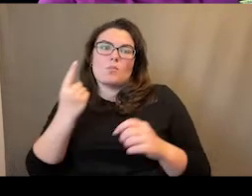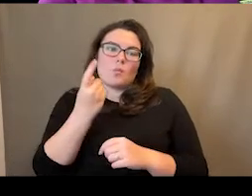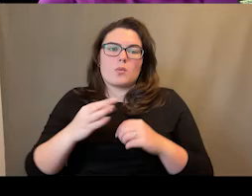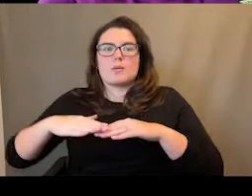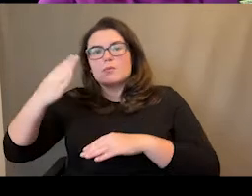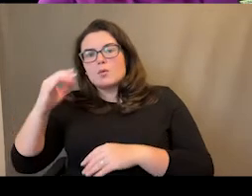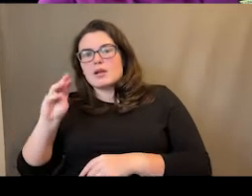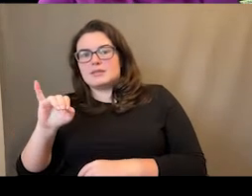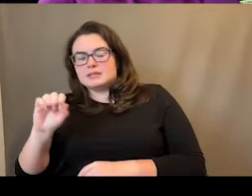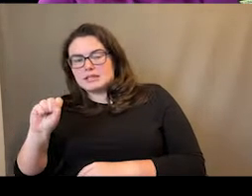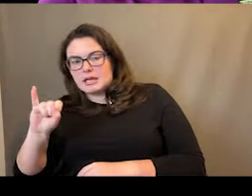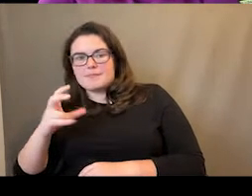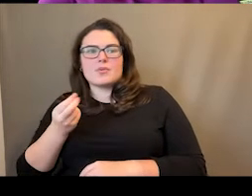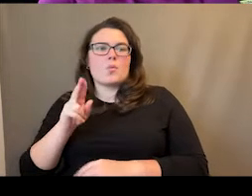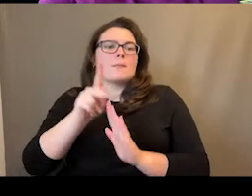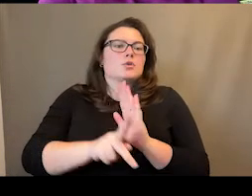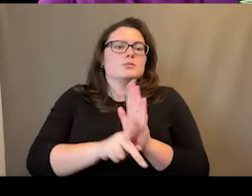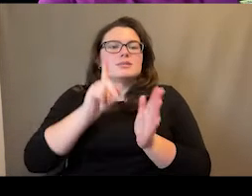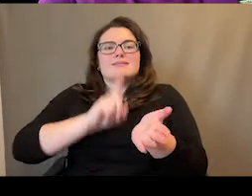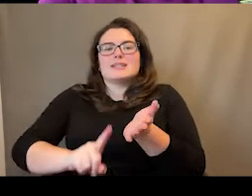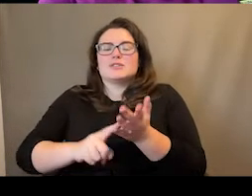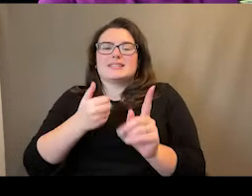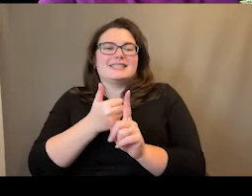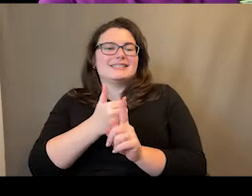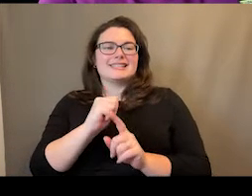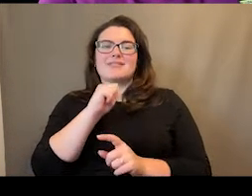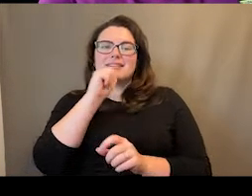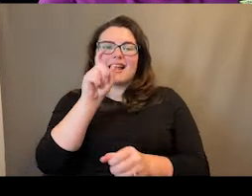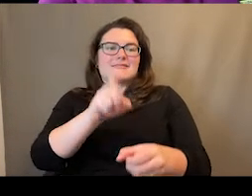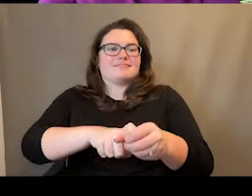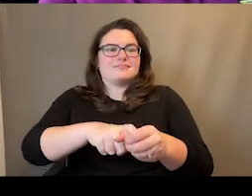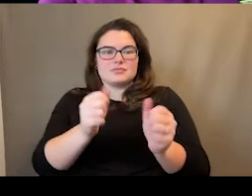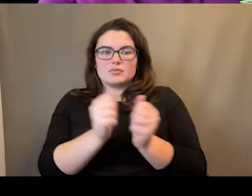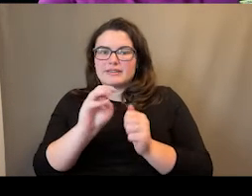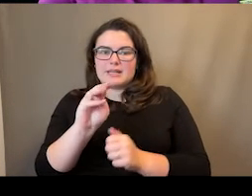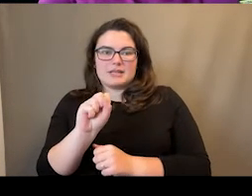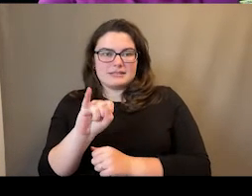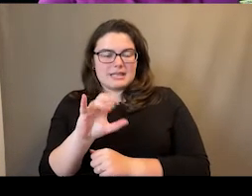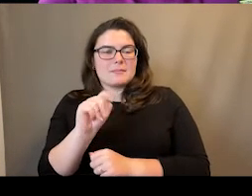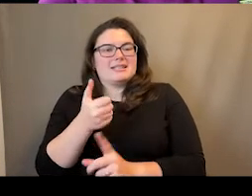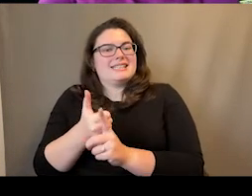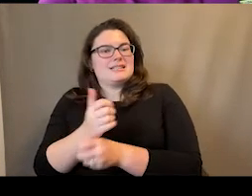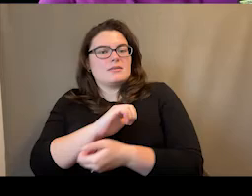or a principal investigator that is not at an MSI, but who is collaborating with